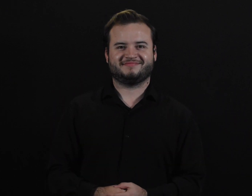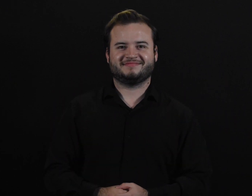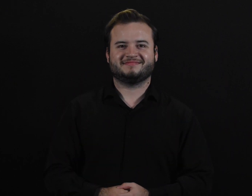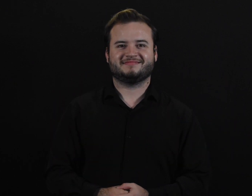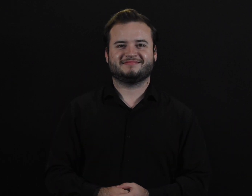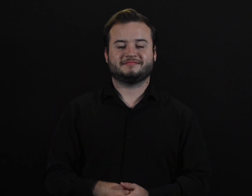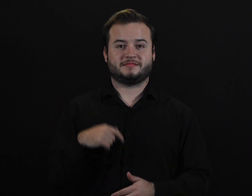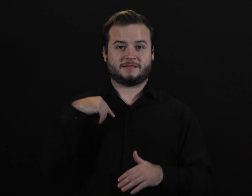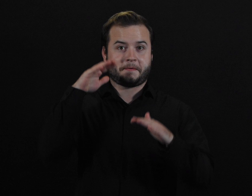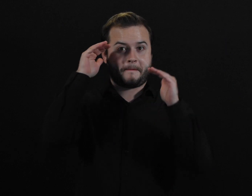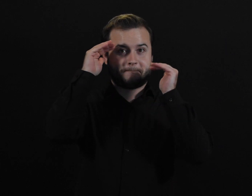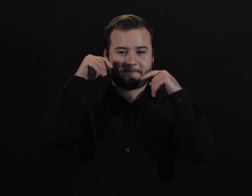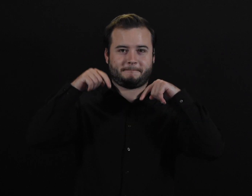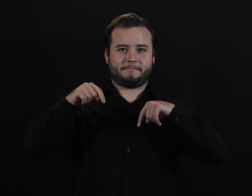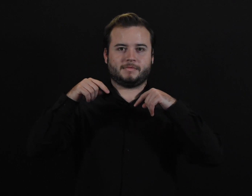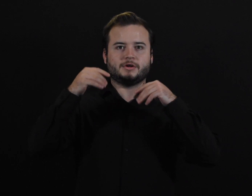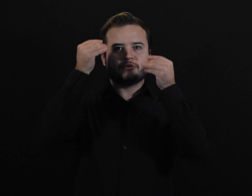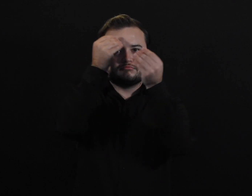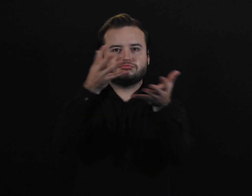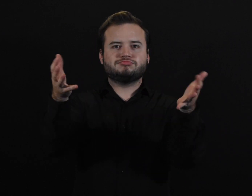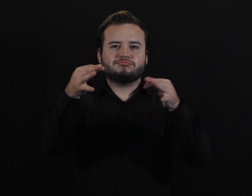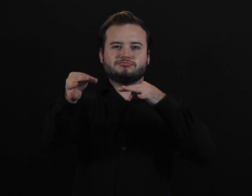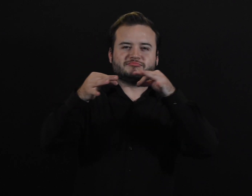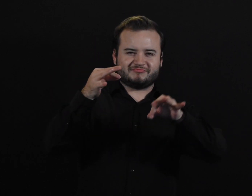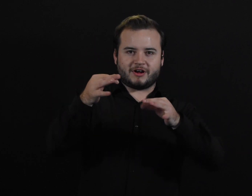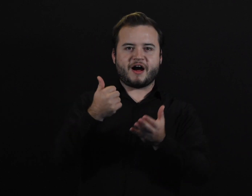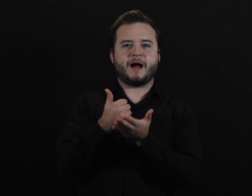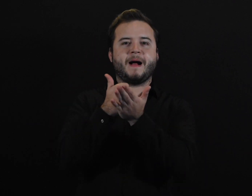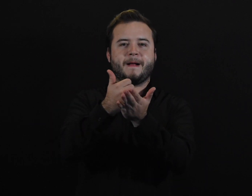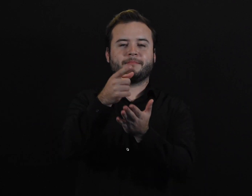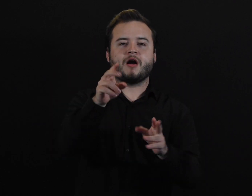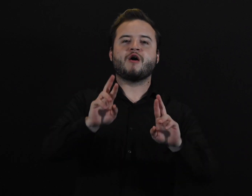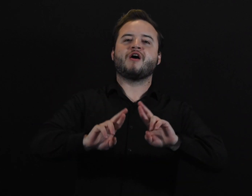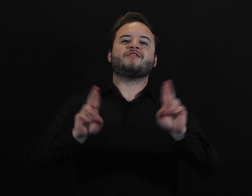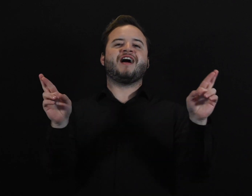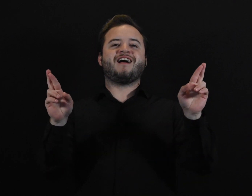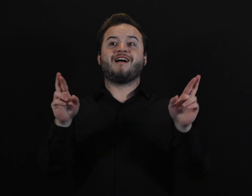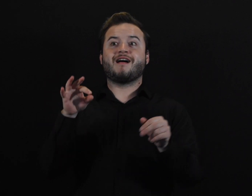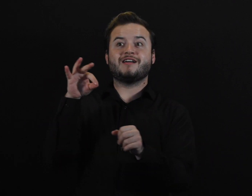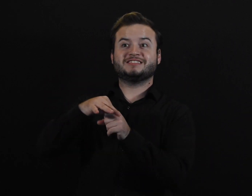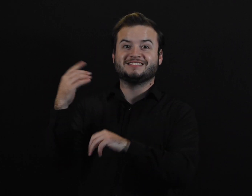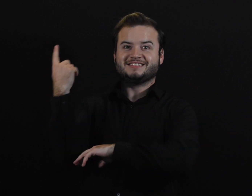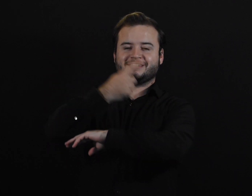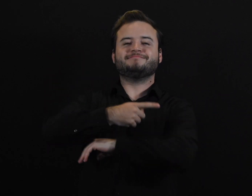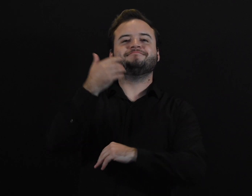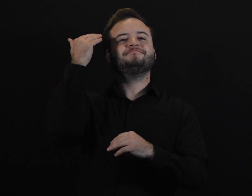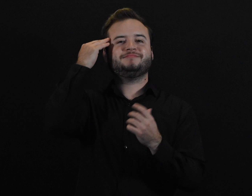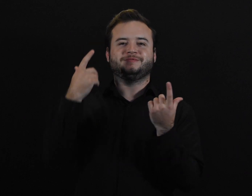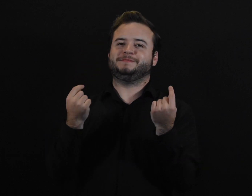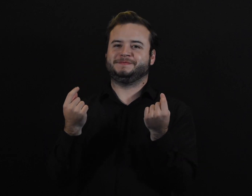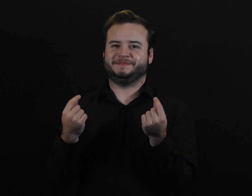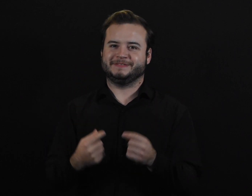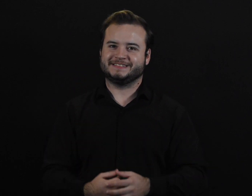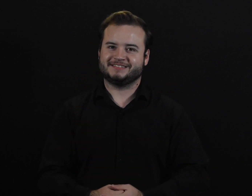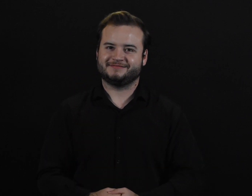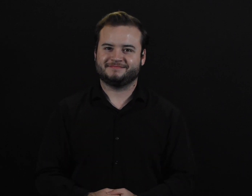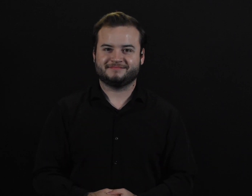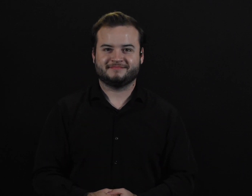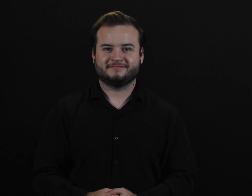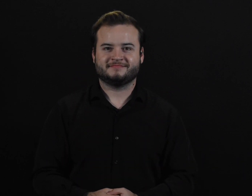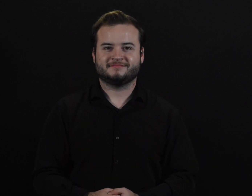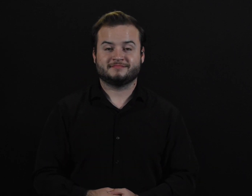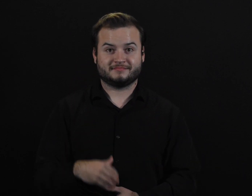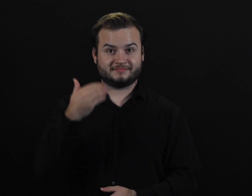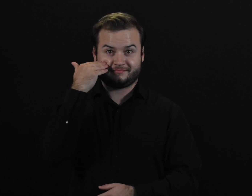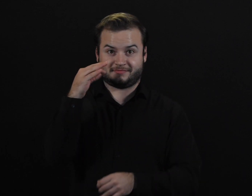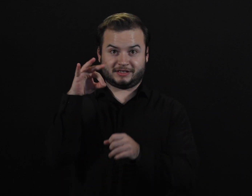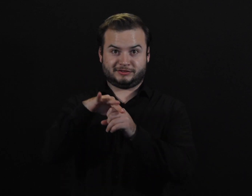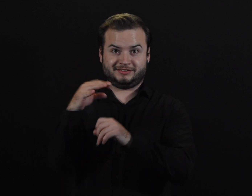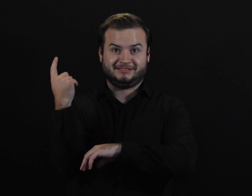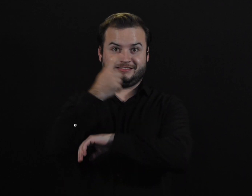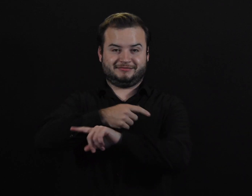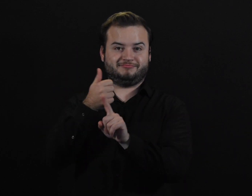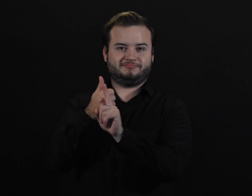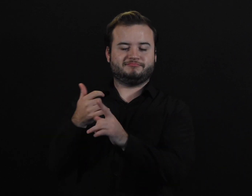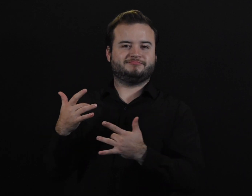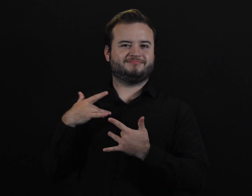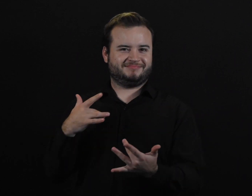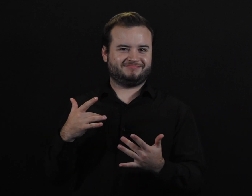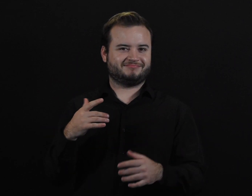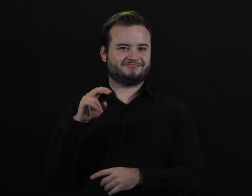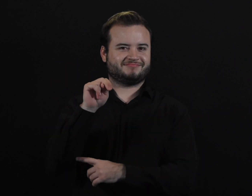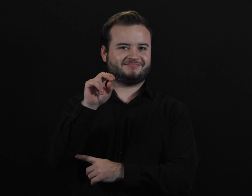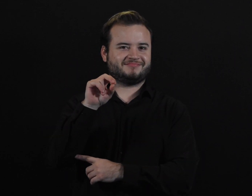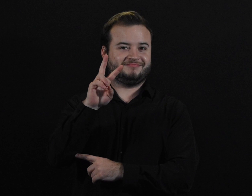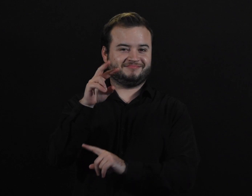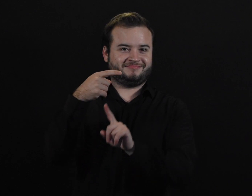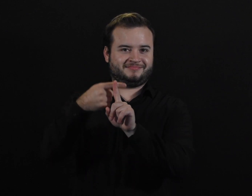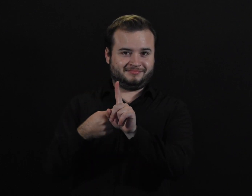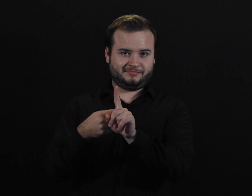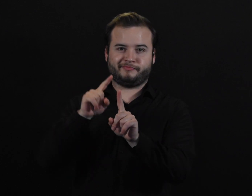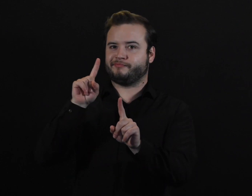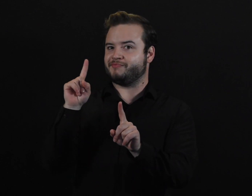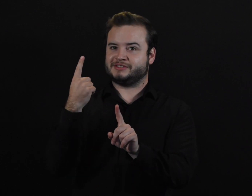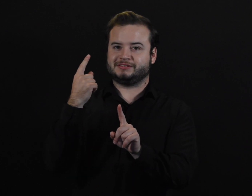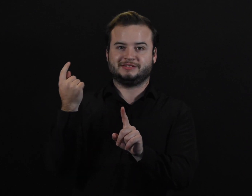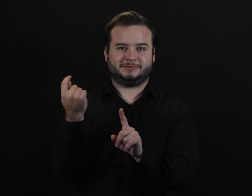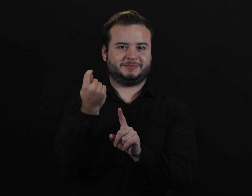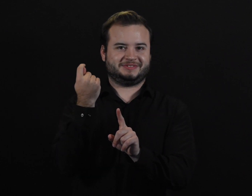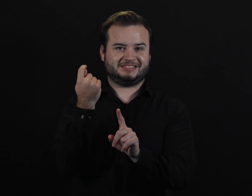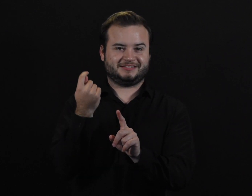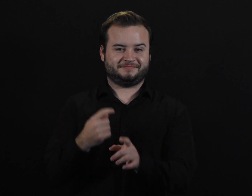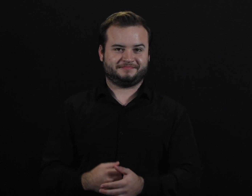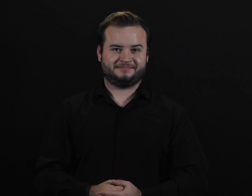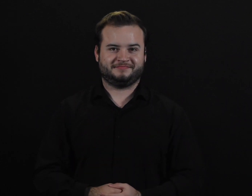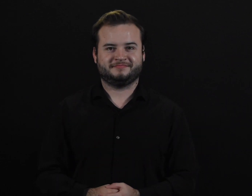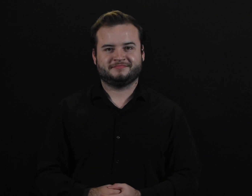We hope this information helps you make an informed decision on Election Day, which is on the first Tuesday of November.